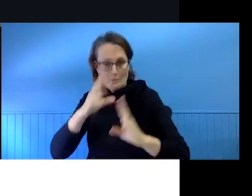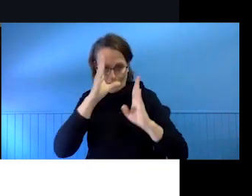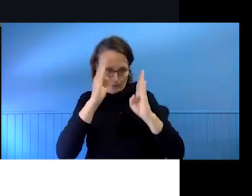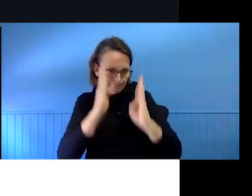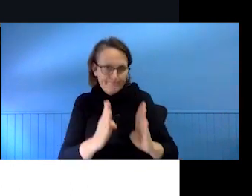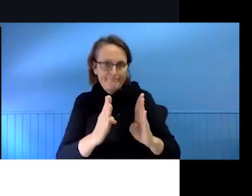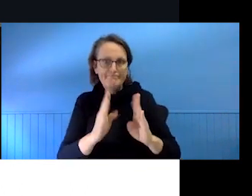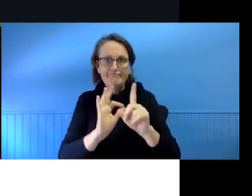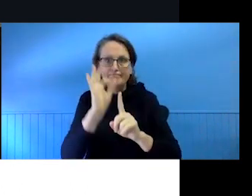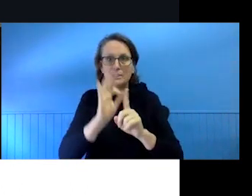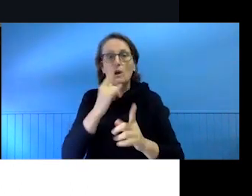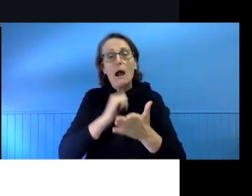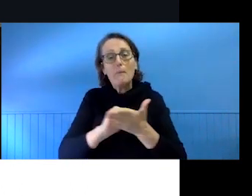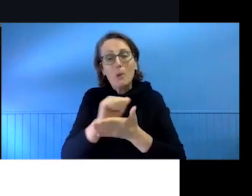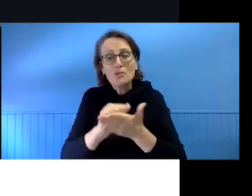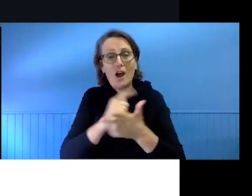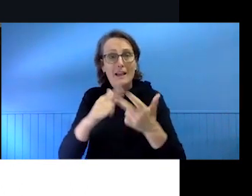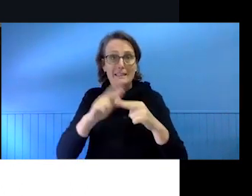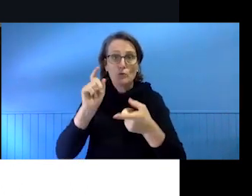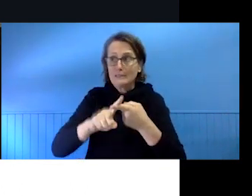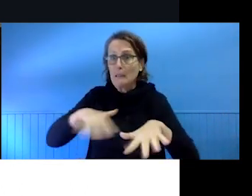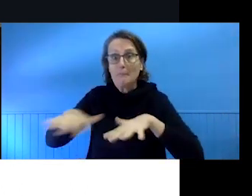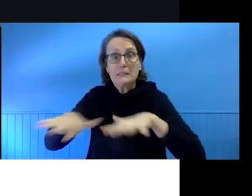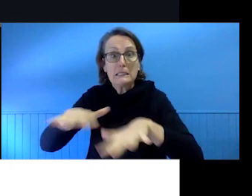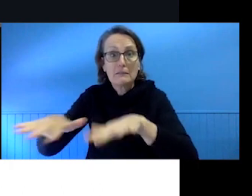I apologise if you're not in that situation and you're busier than ever.